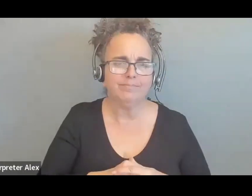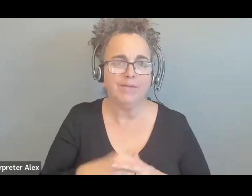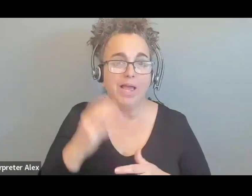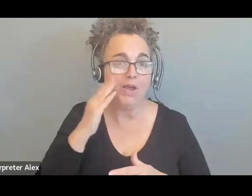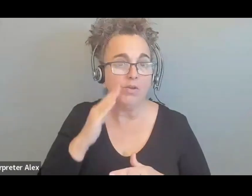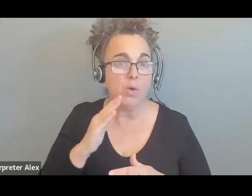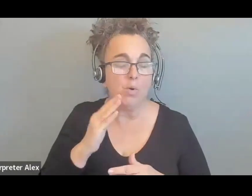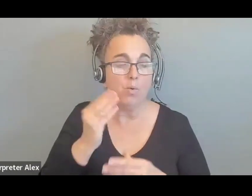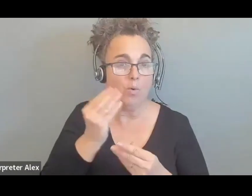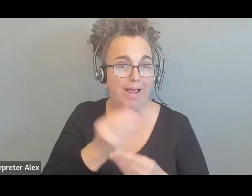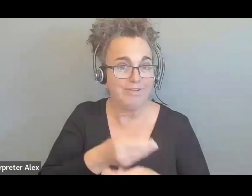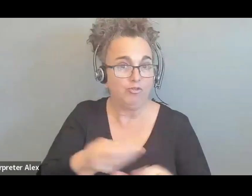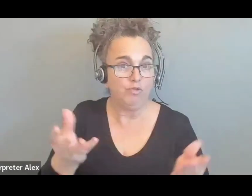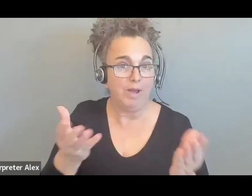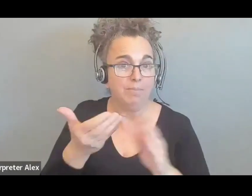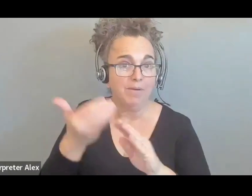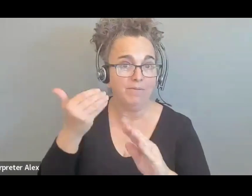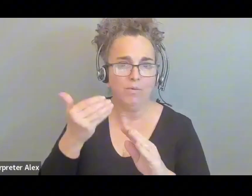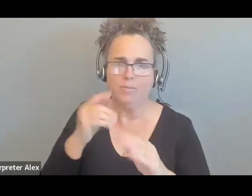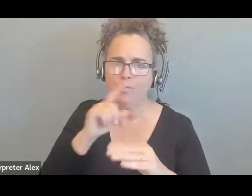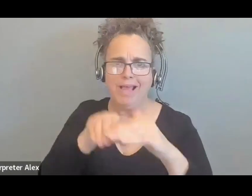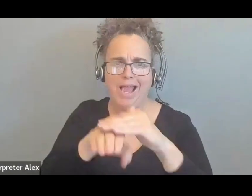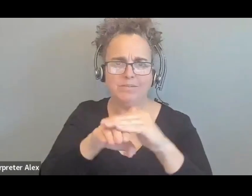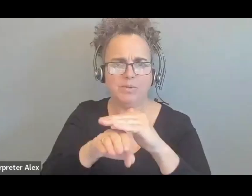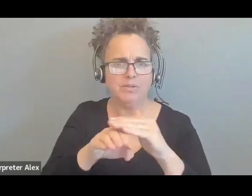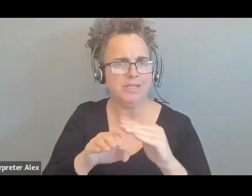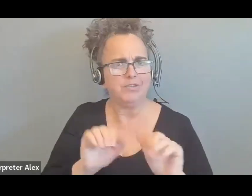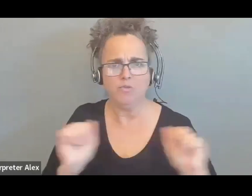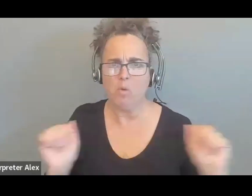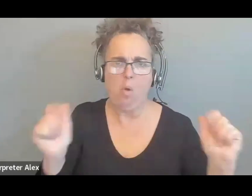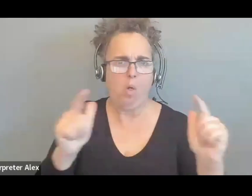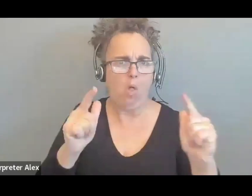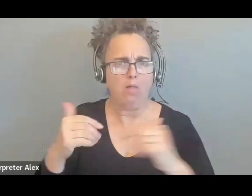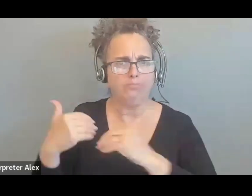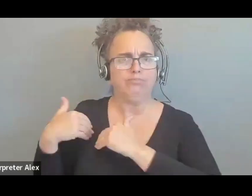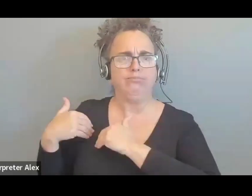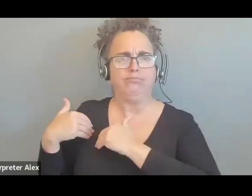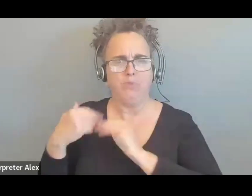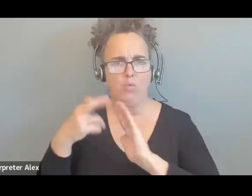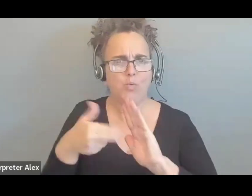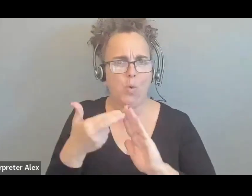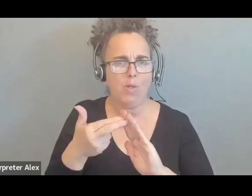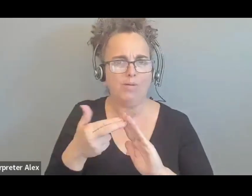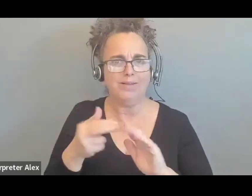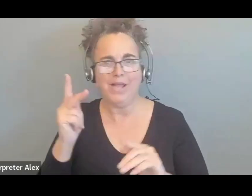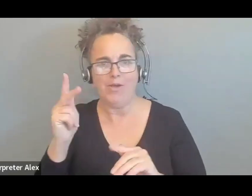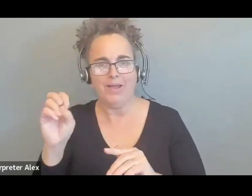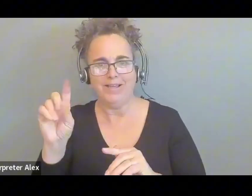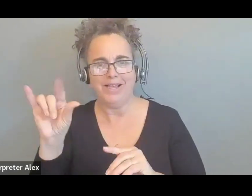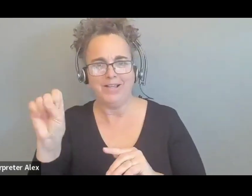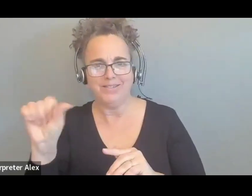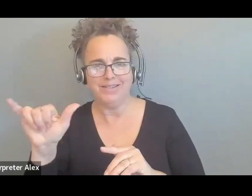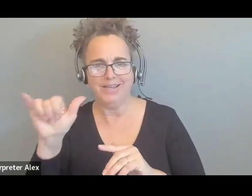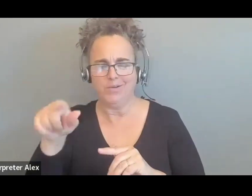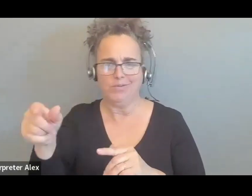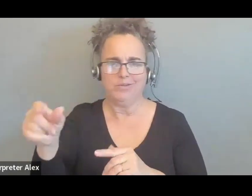before about how accessibility is everybody's role and Kelsey has my, my gear is turning on on what that means